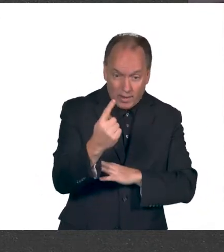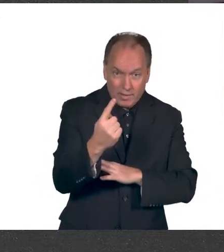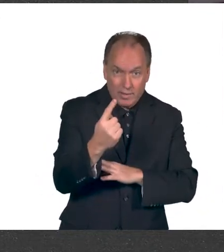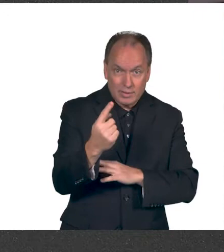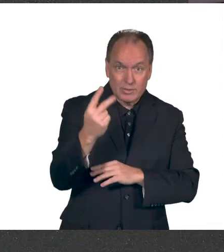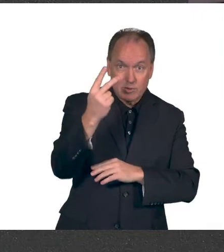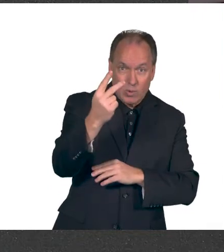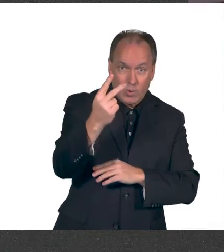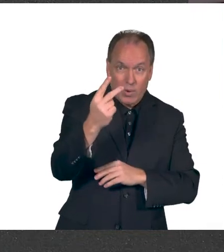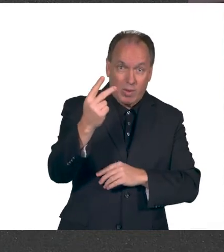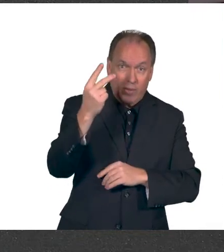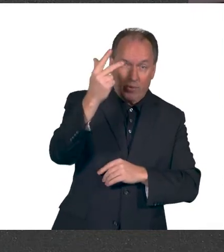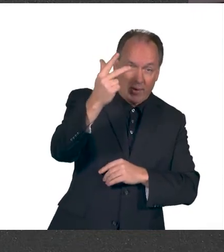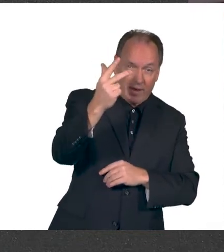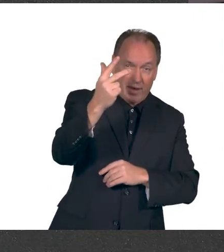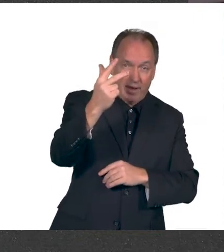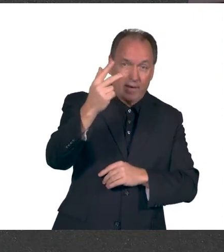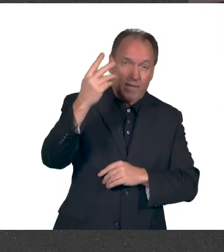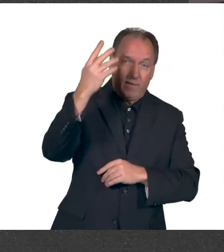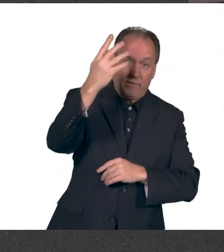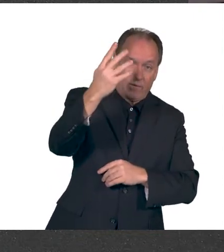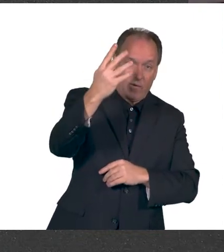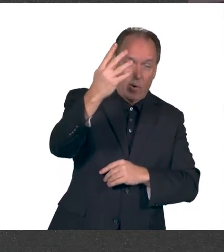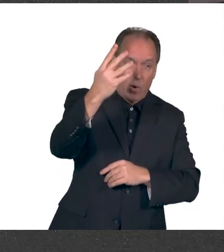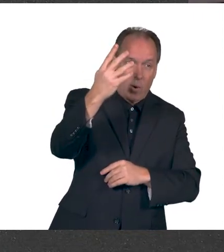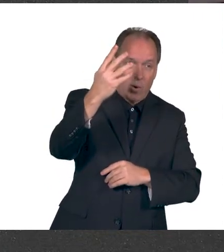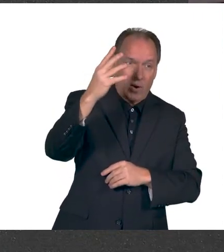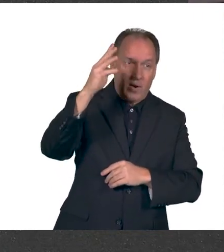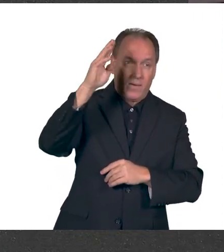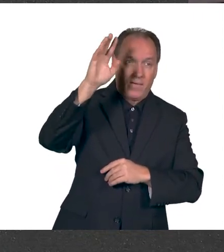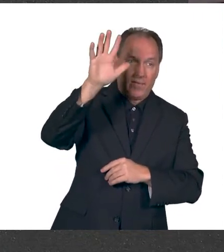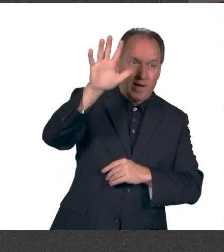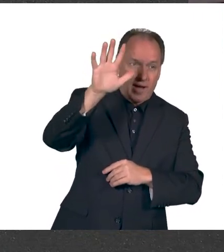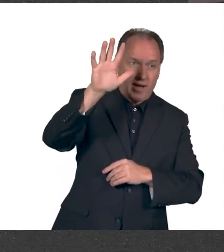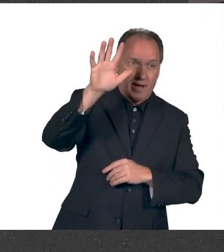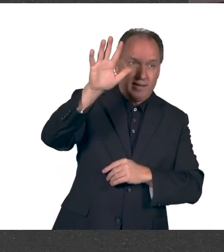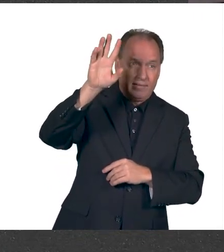One, two, three, four, five, six, seven.